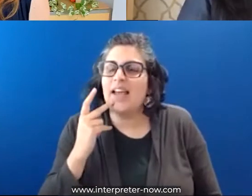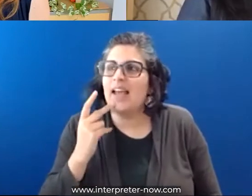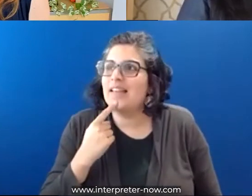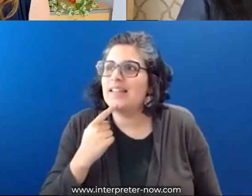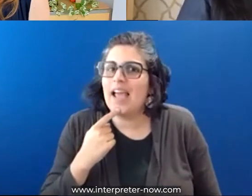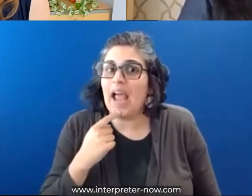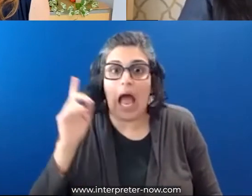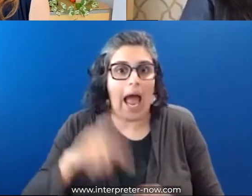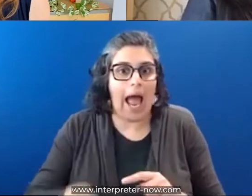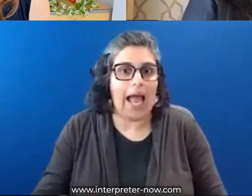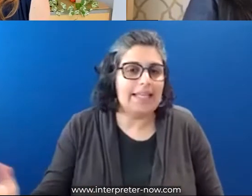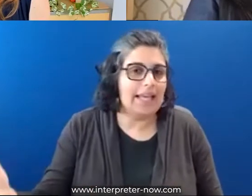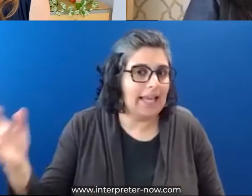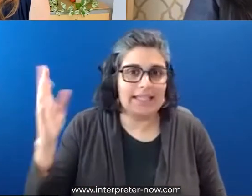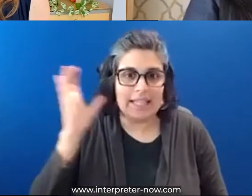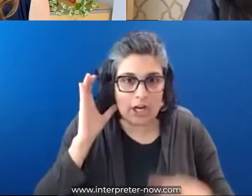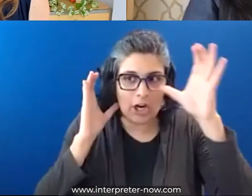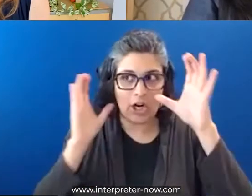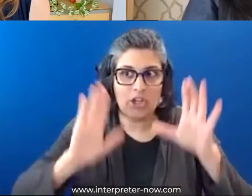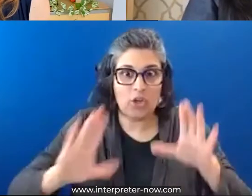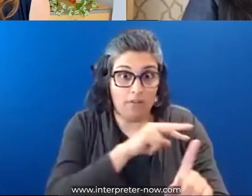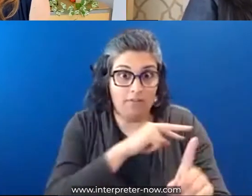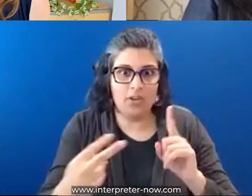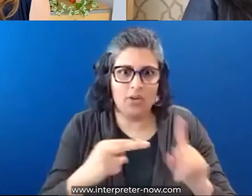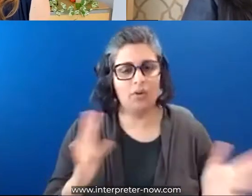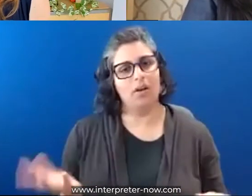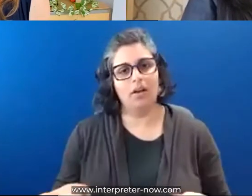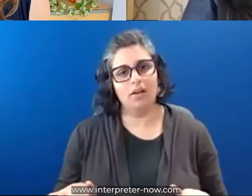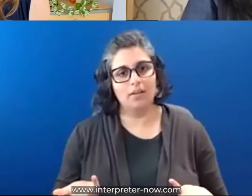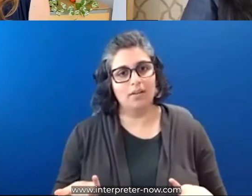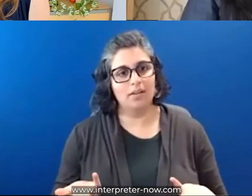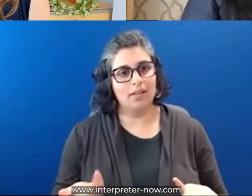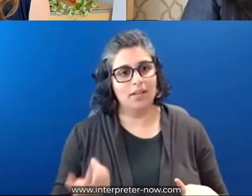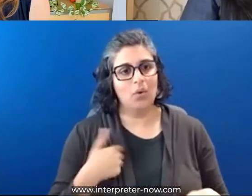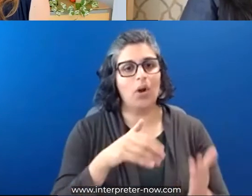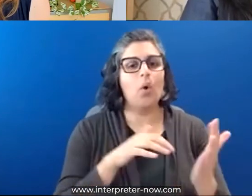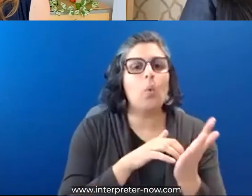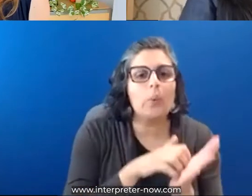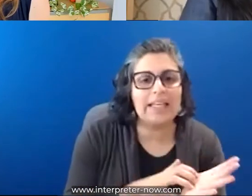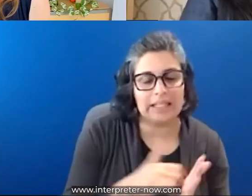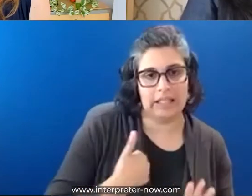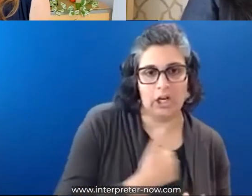it and argue it because somehow it is not a safe space, we're weakening ourselves. I see that a lot.